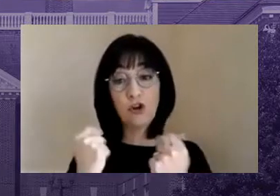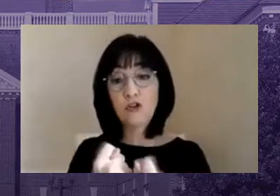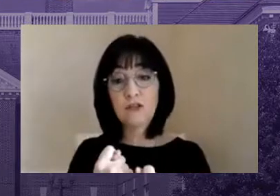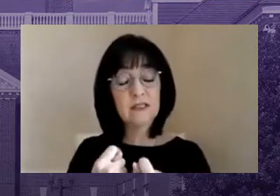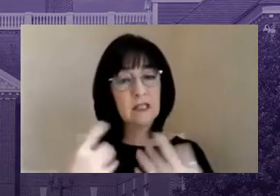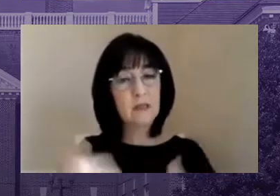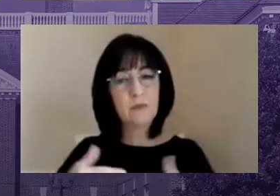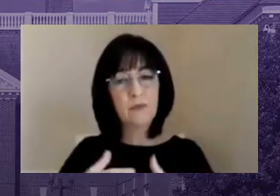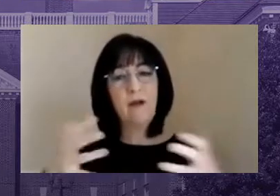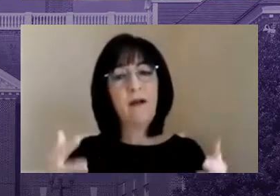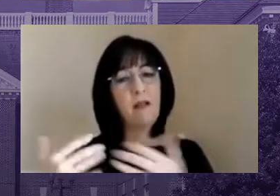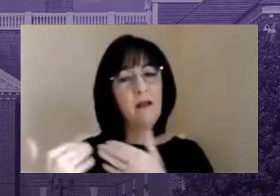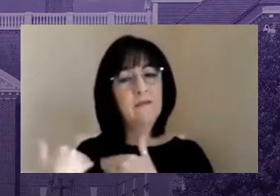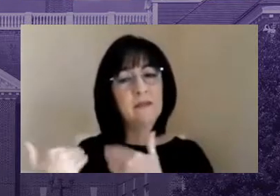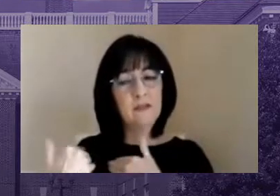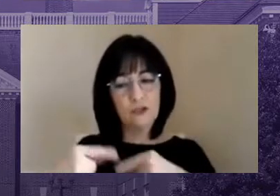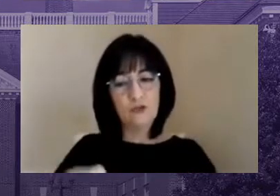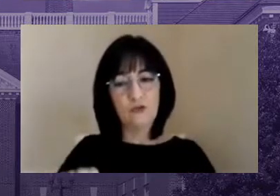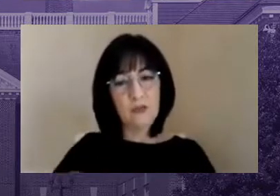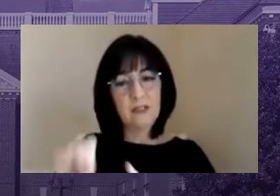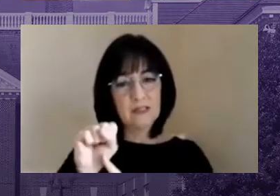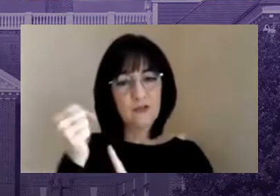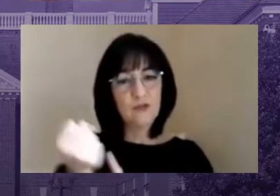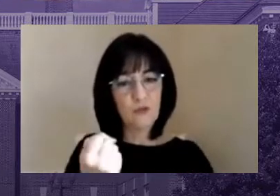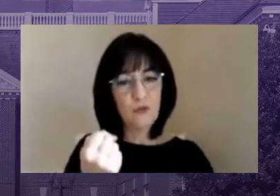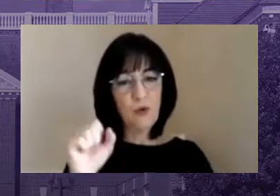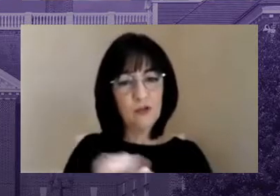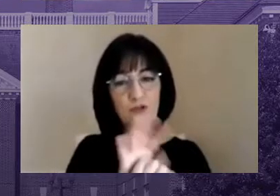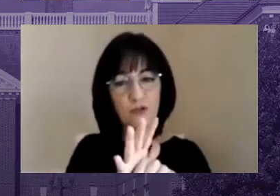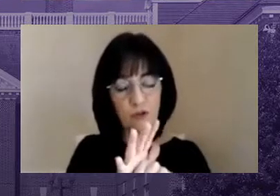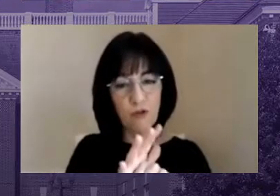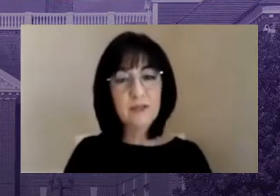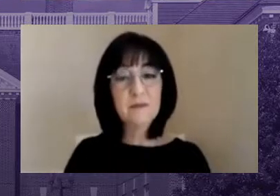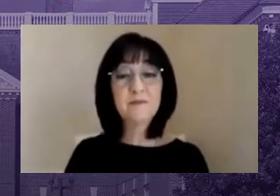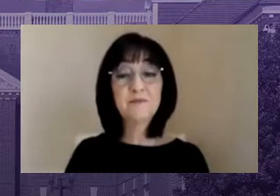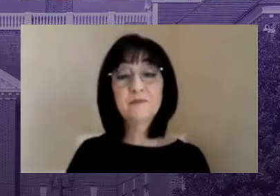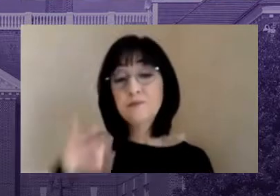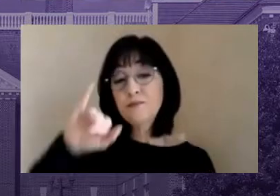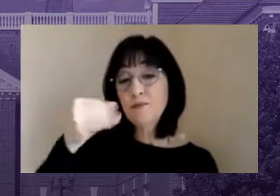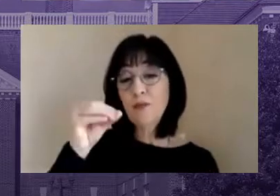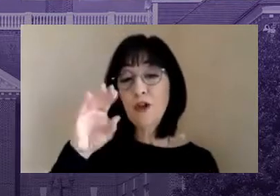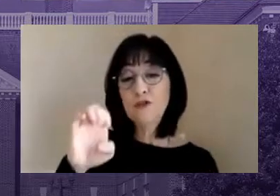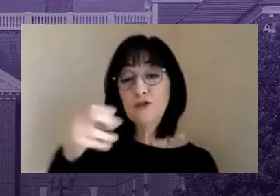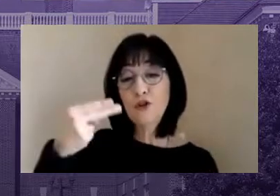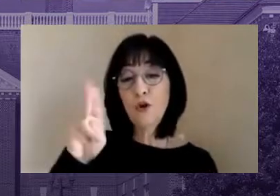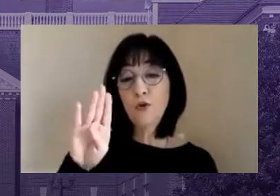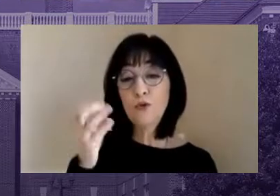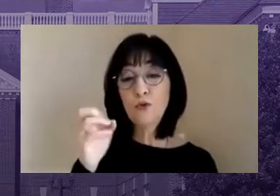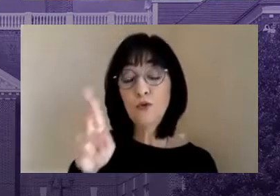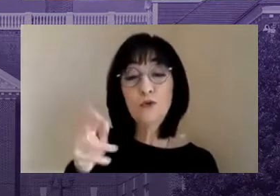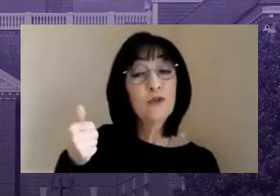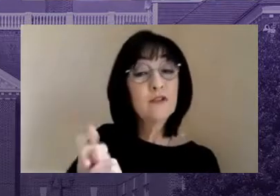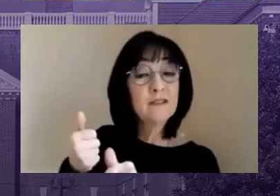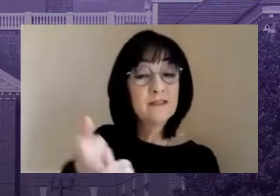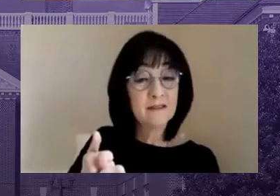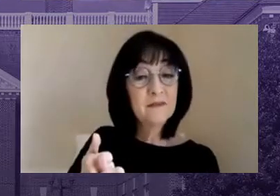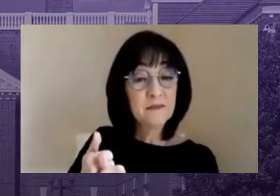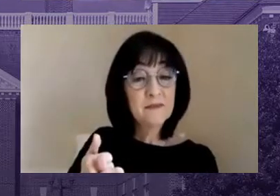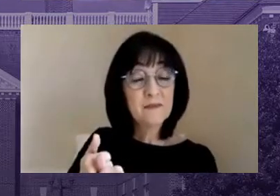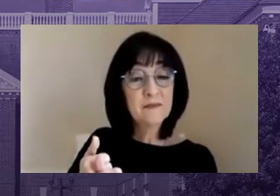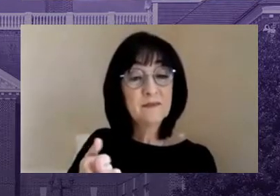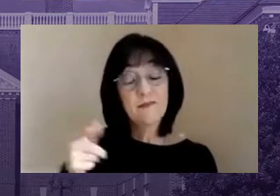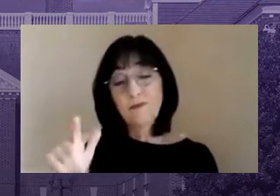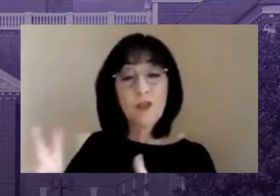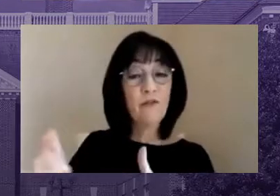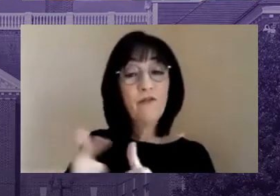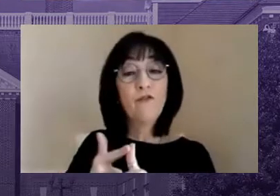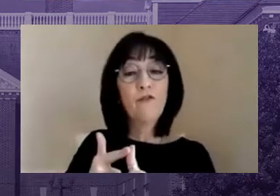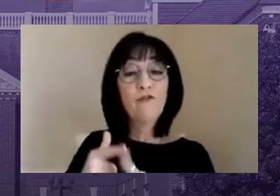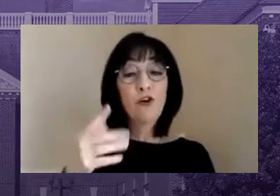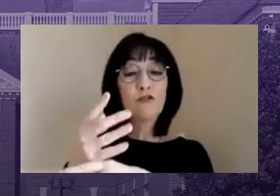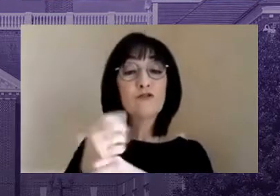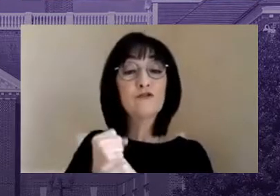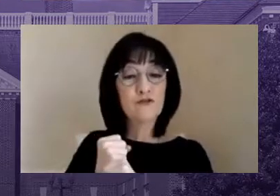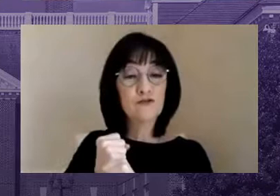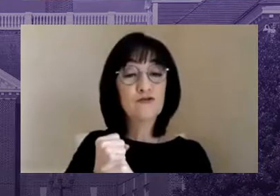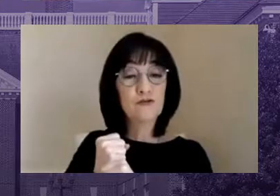from Joe Huber, who's General Berry will talk about he's the first recipient of the Carol